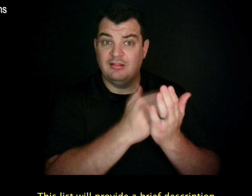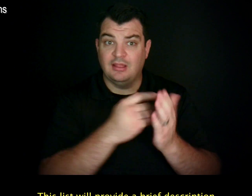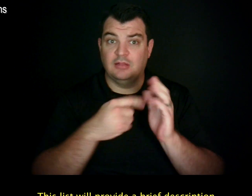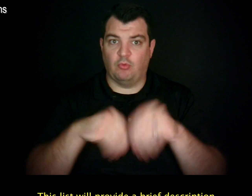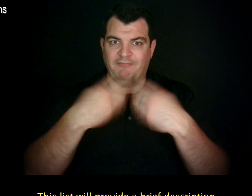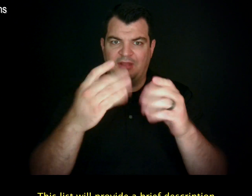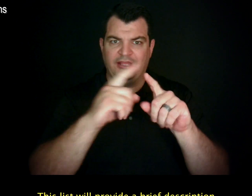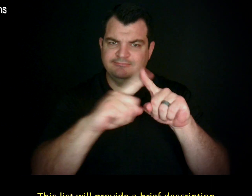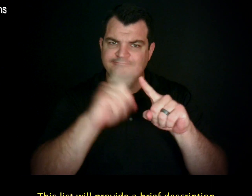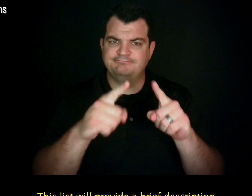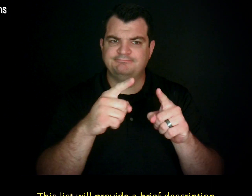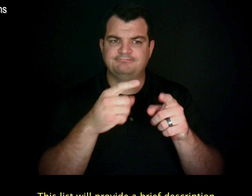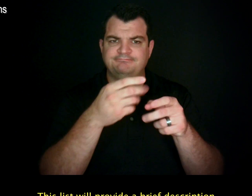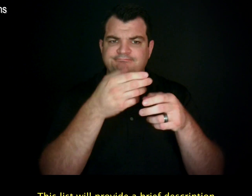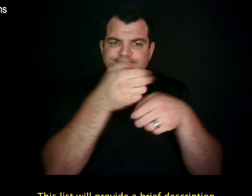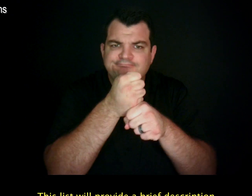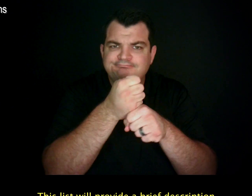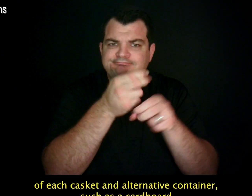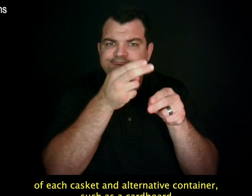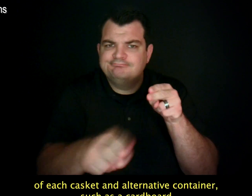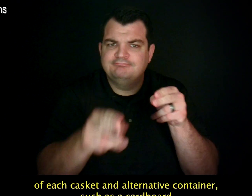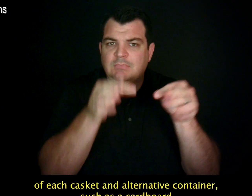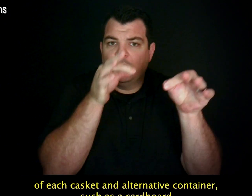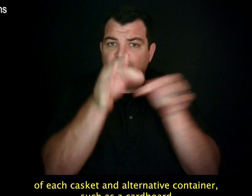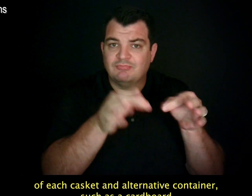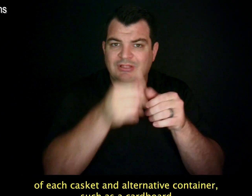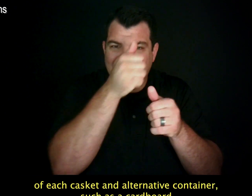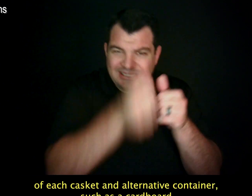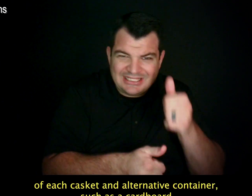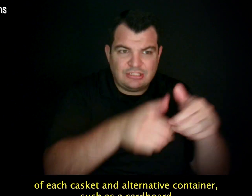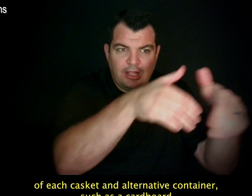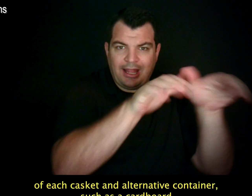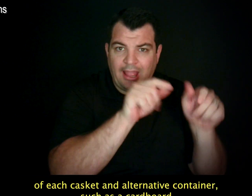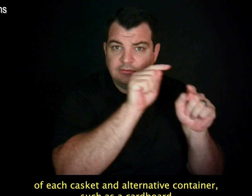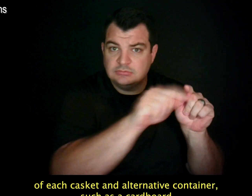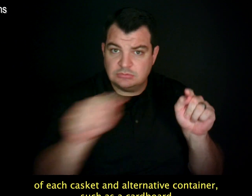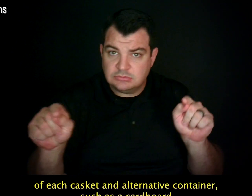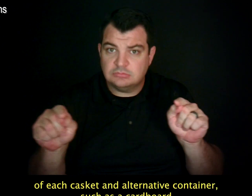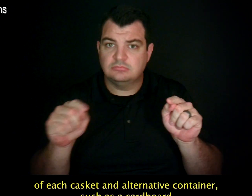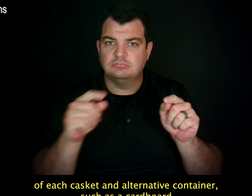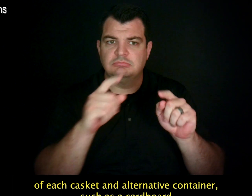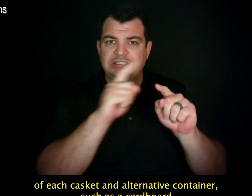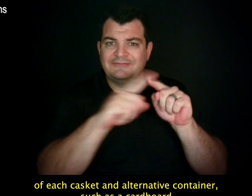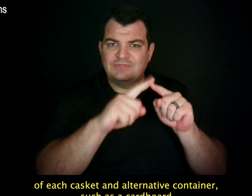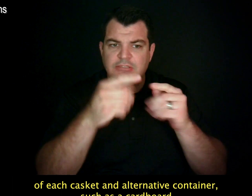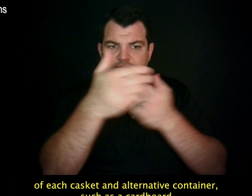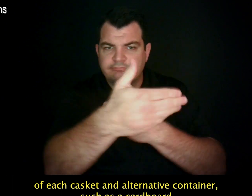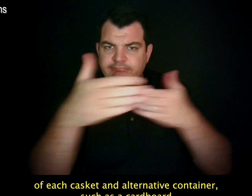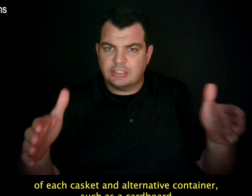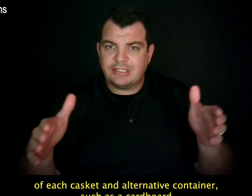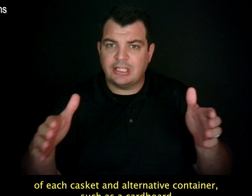This list will provide a brief description of each casket and alternative container, such as a cardboard